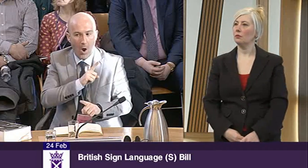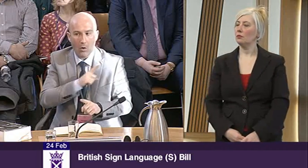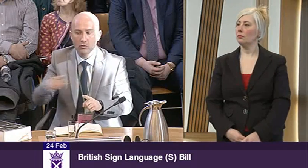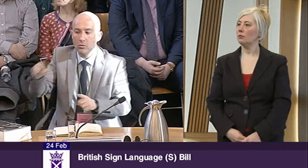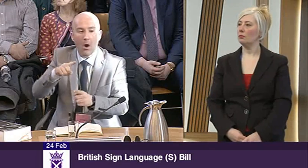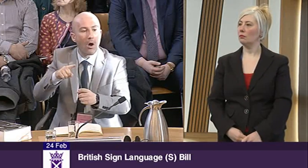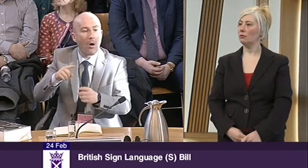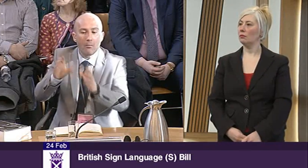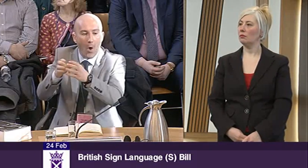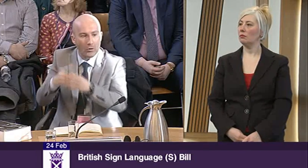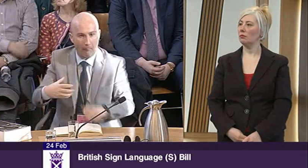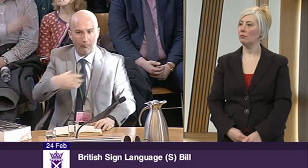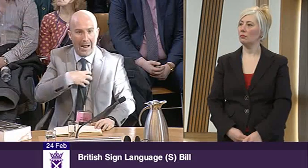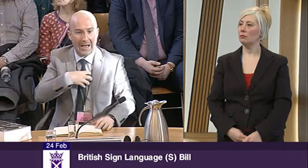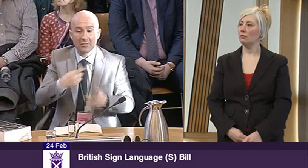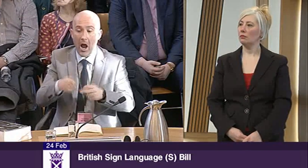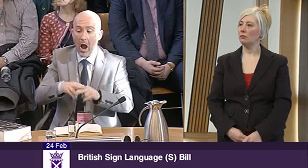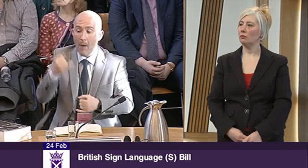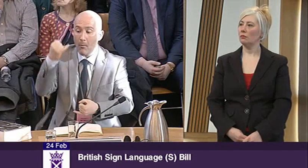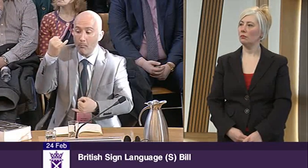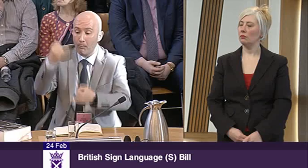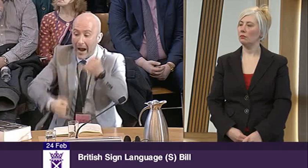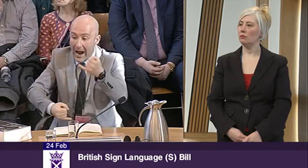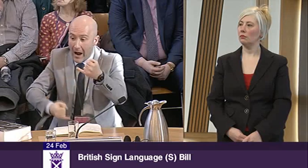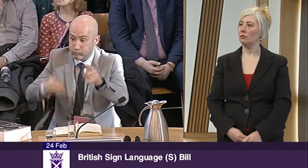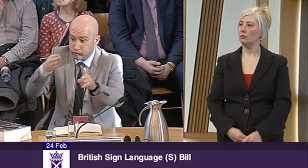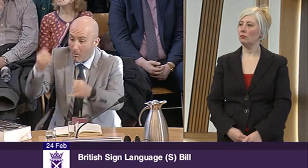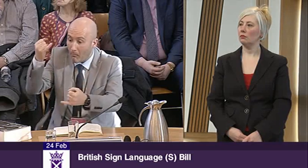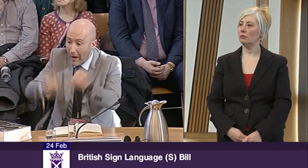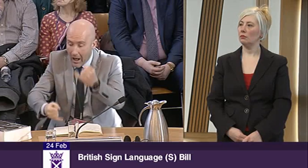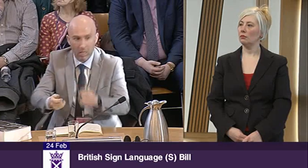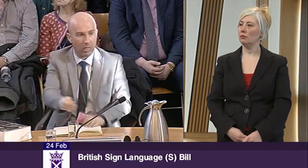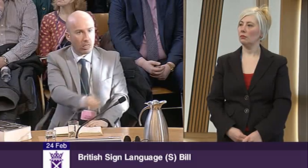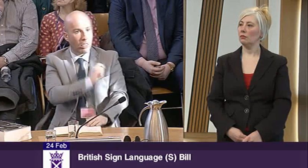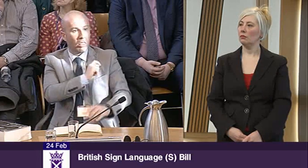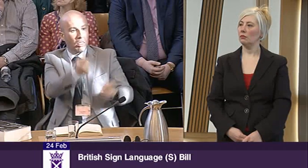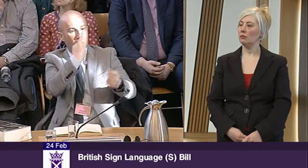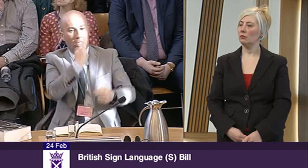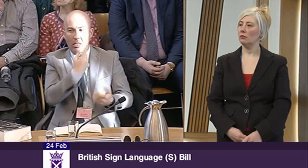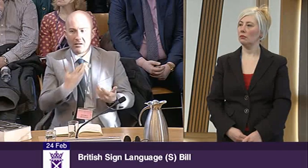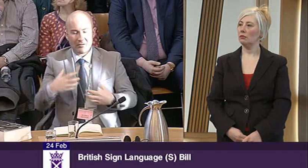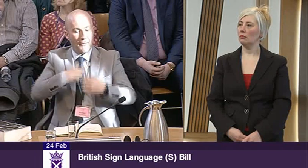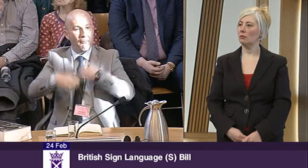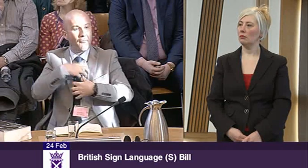but they might lead to people setting insubstantial targets in the first place. If they are worried